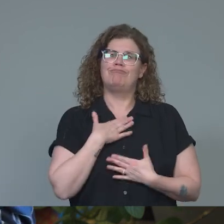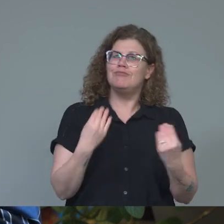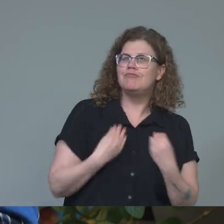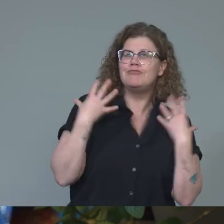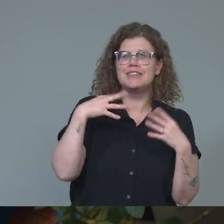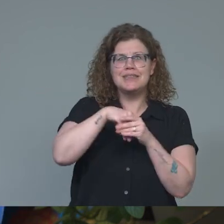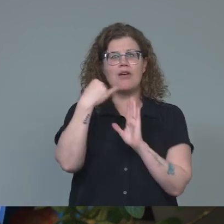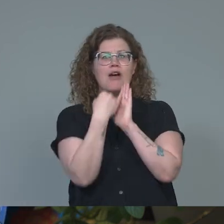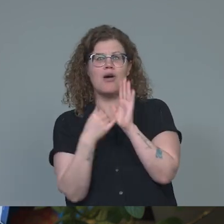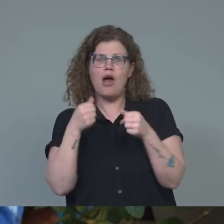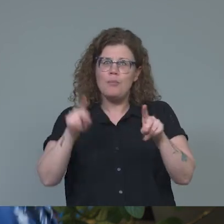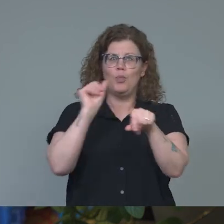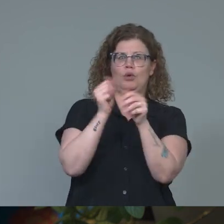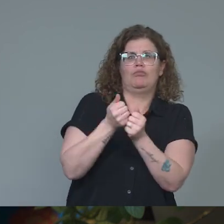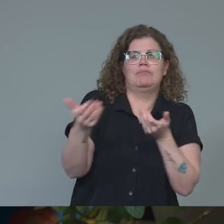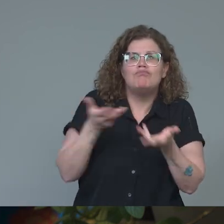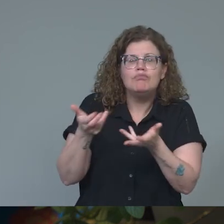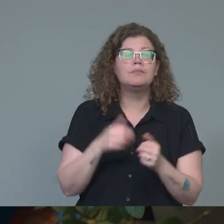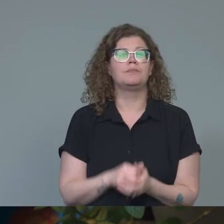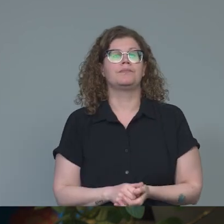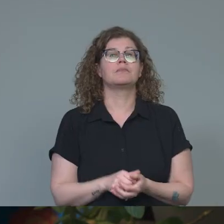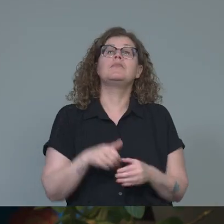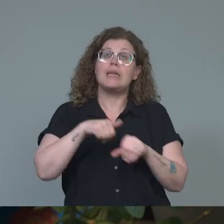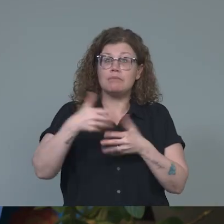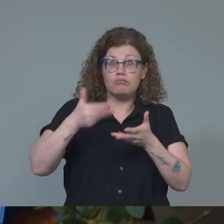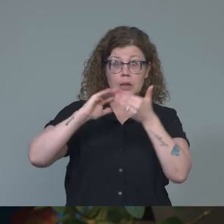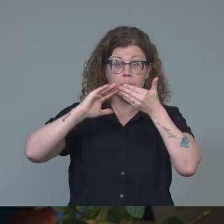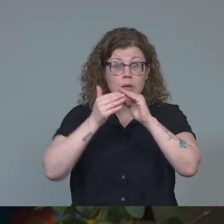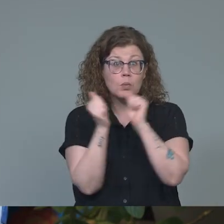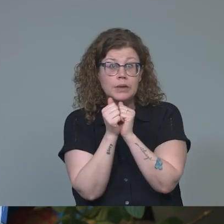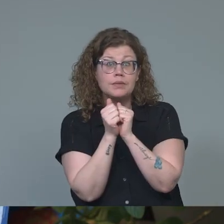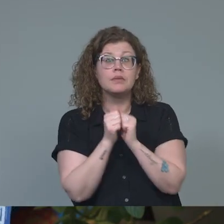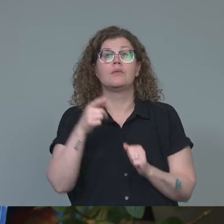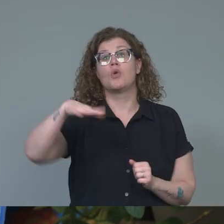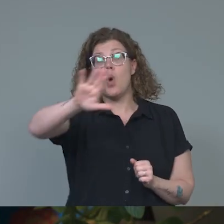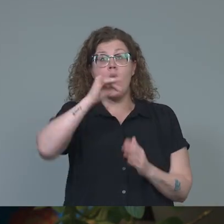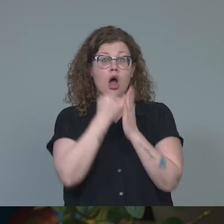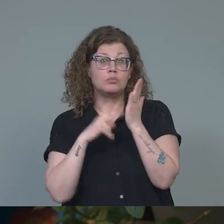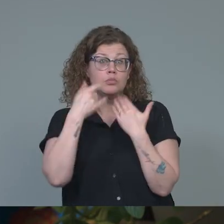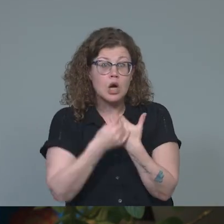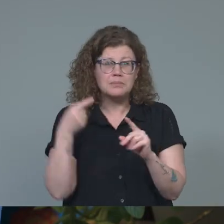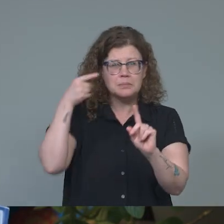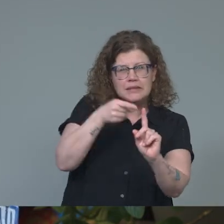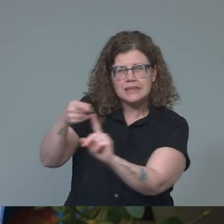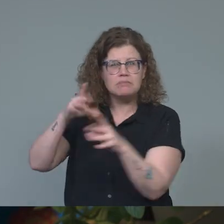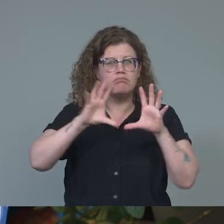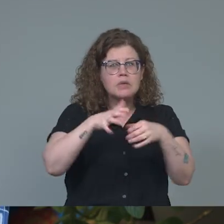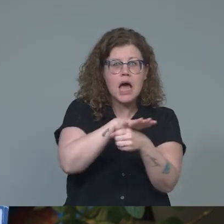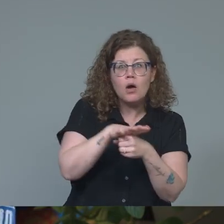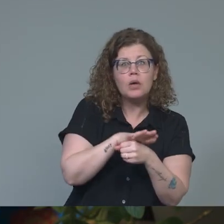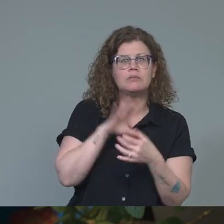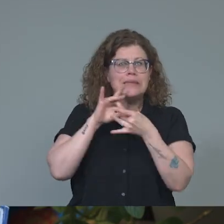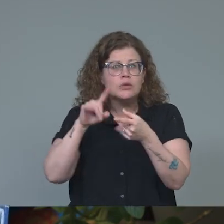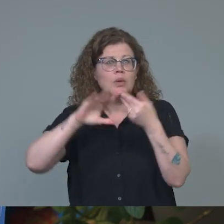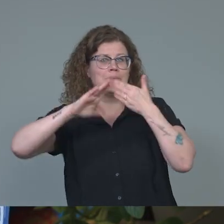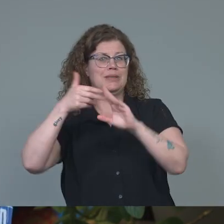some sort of ownership belonging to the process. So that is something fascinating very, like,